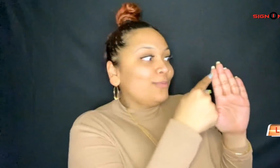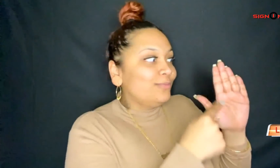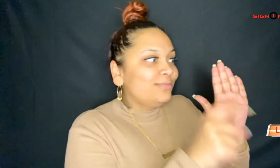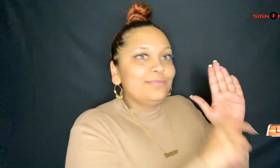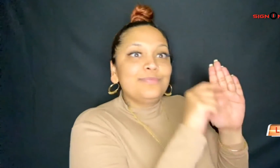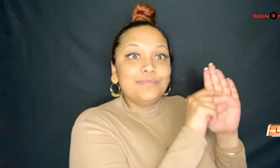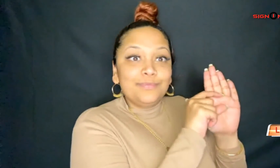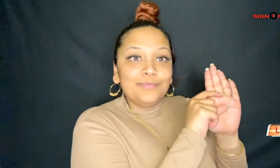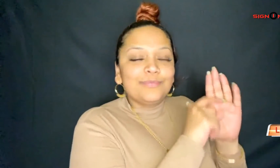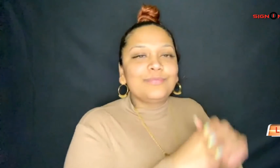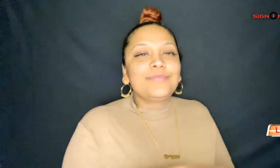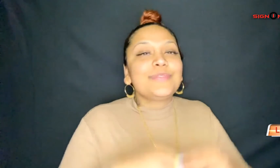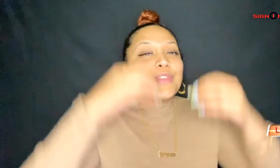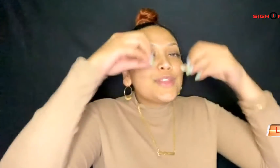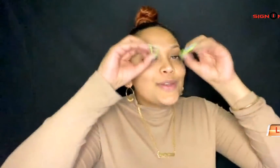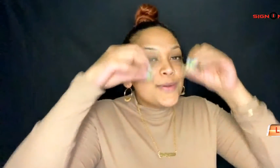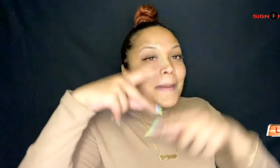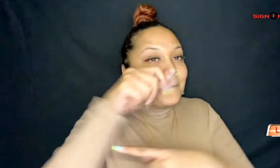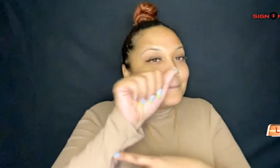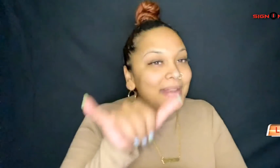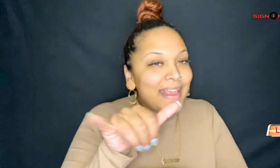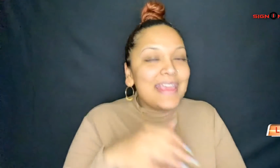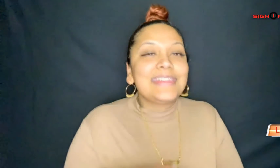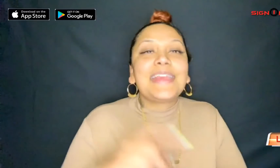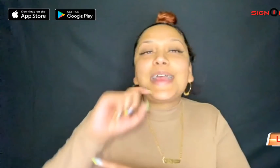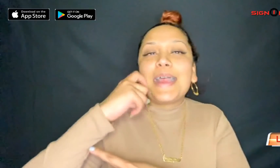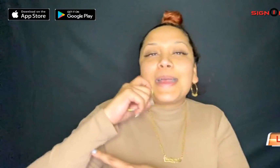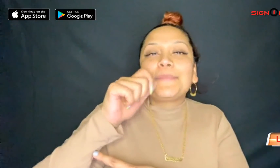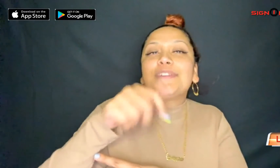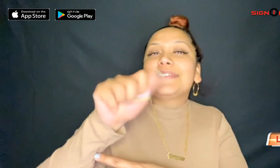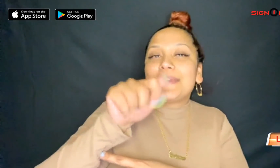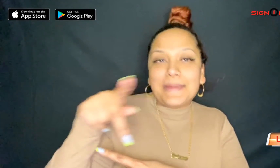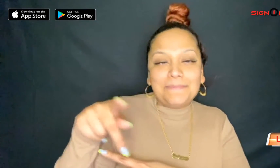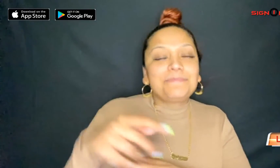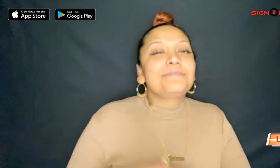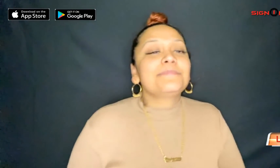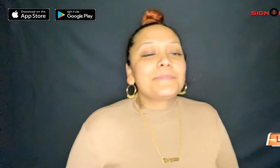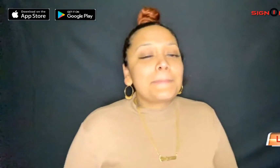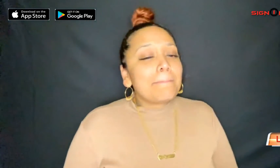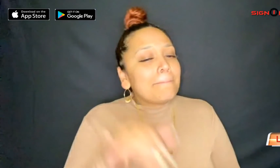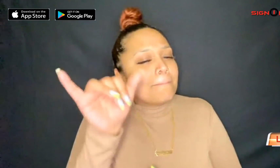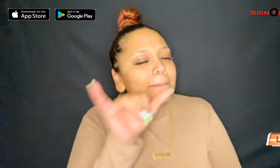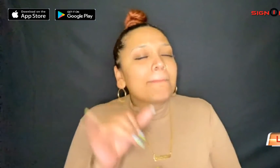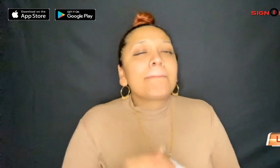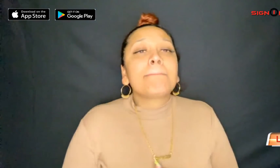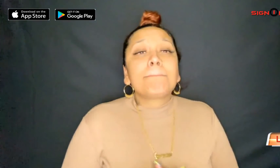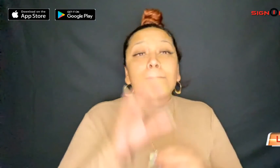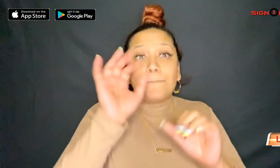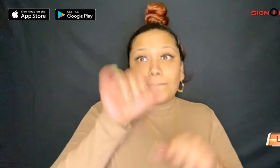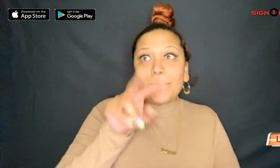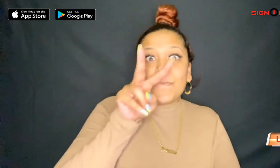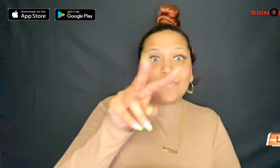download the Sign1News app onto your smart phone through the App Store or Google play